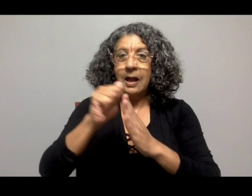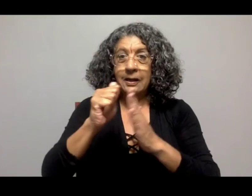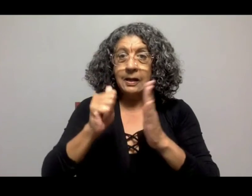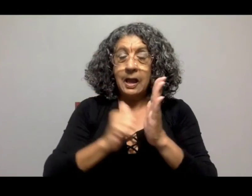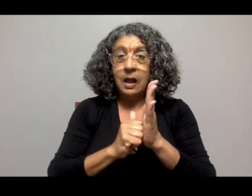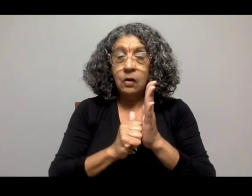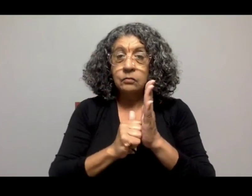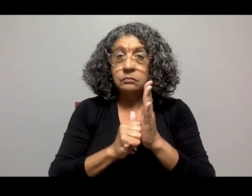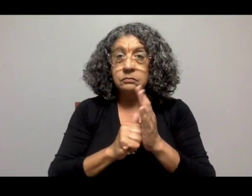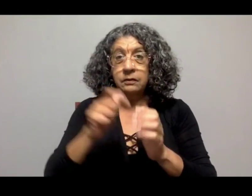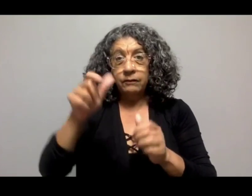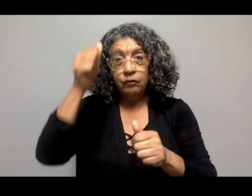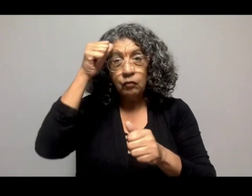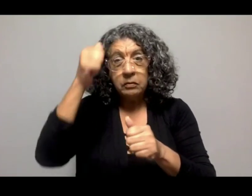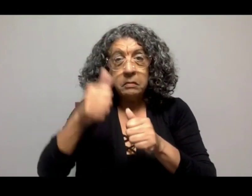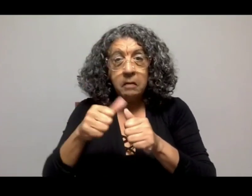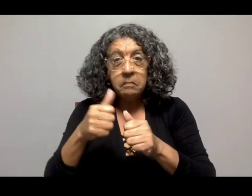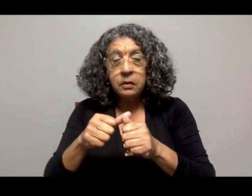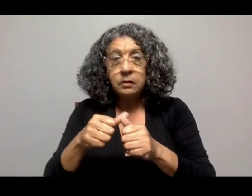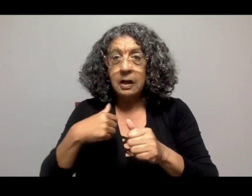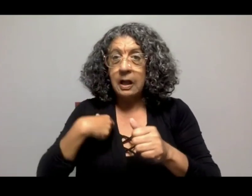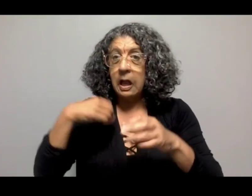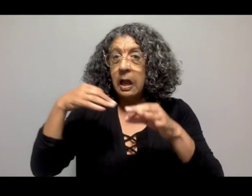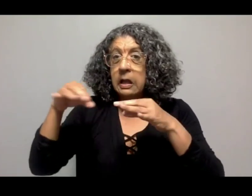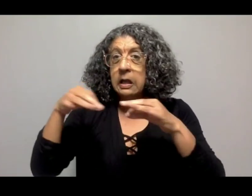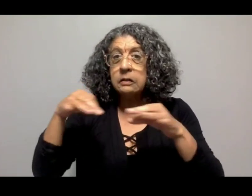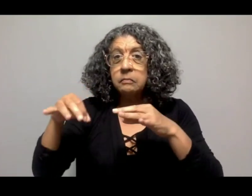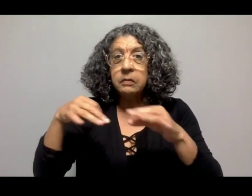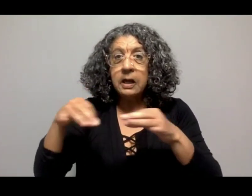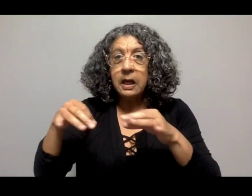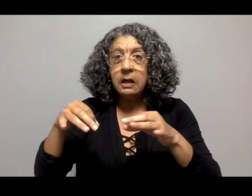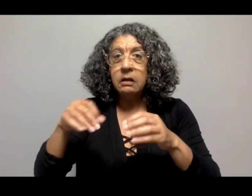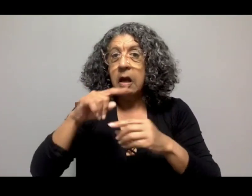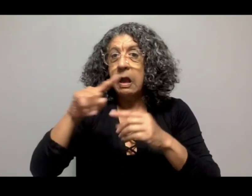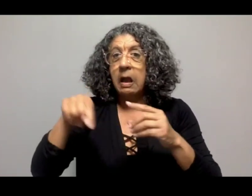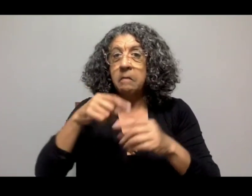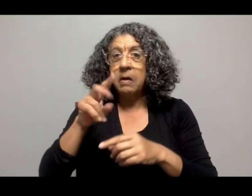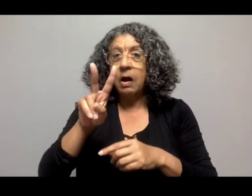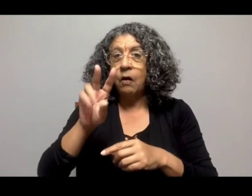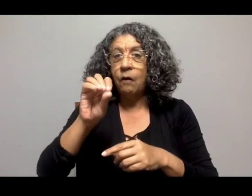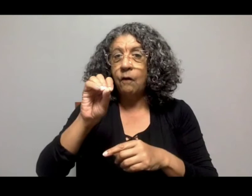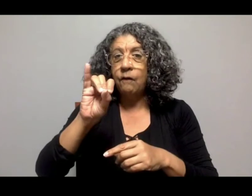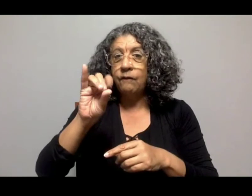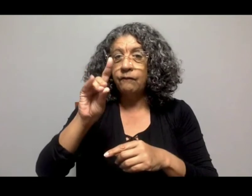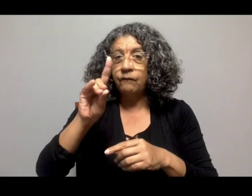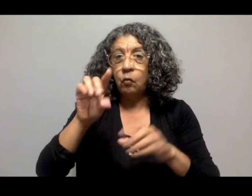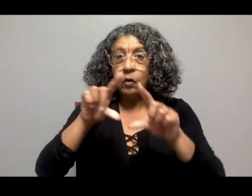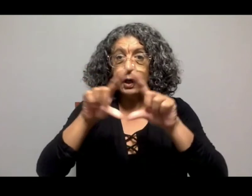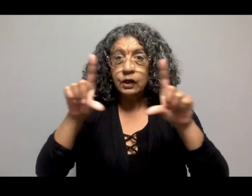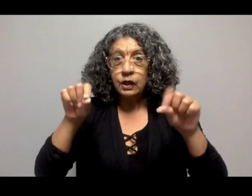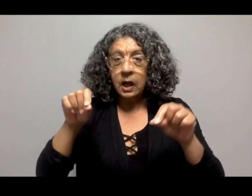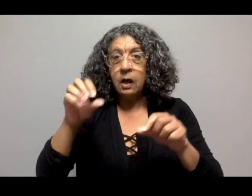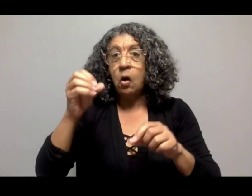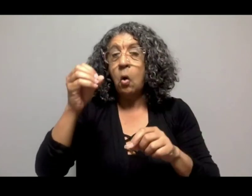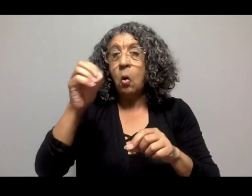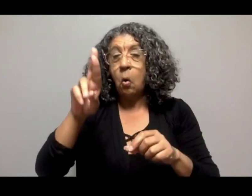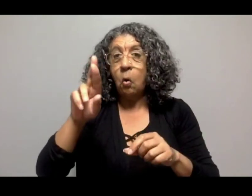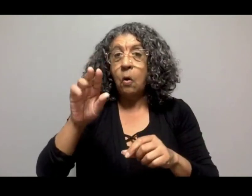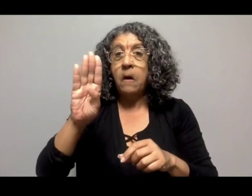your bank account information. Remember I explained that to you about the voided check or